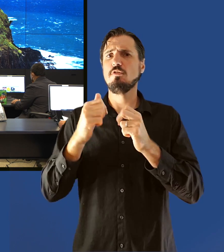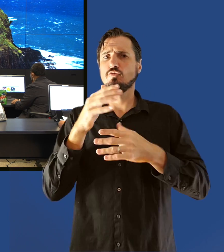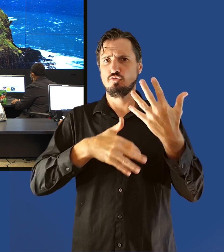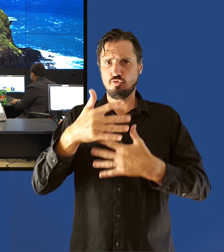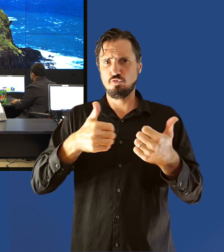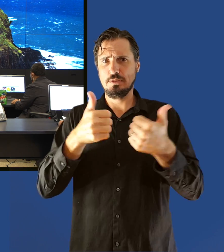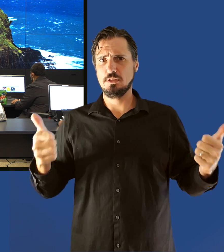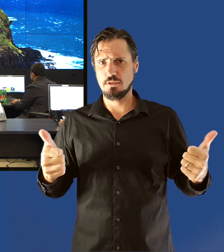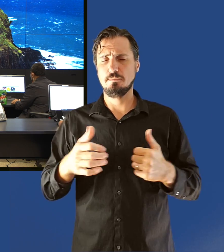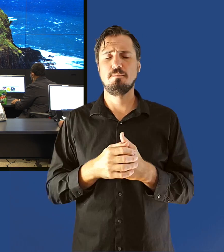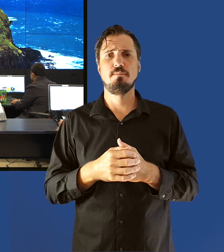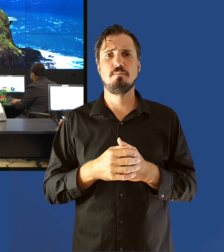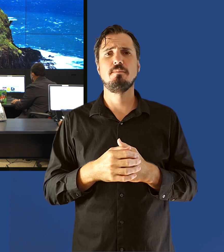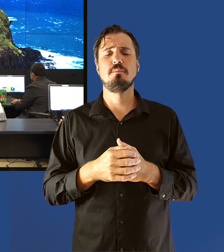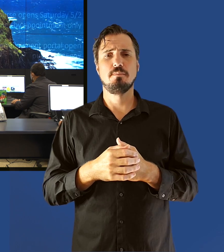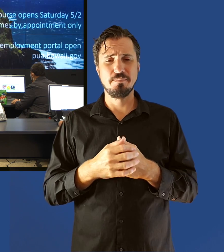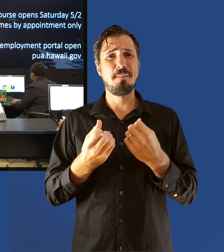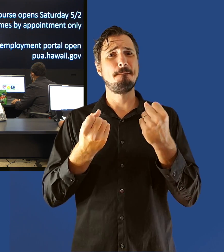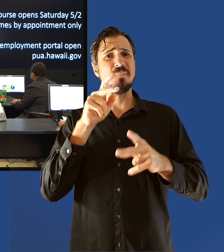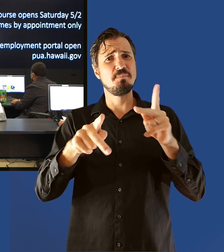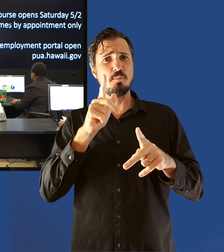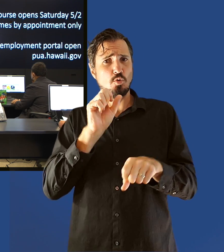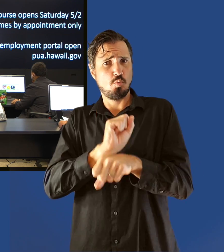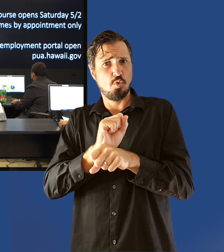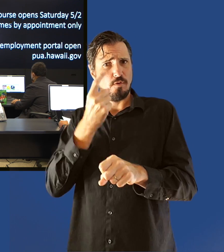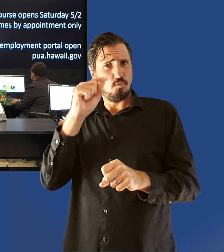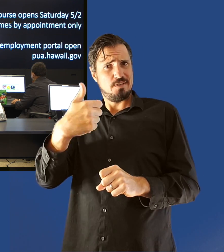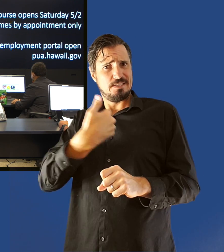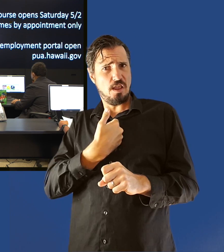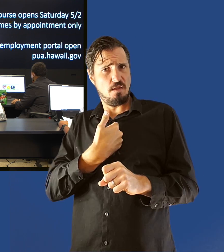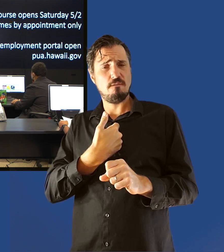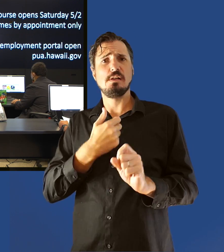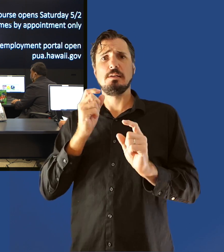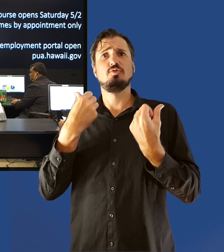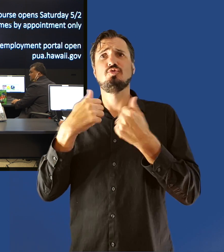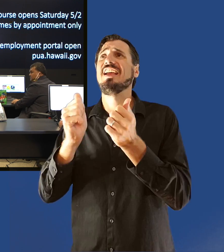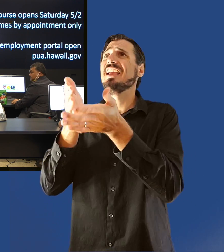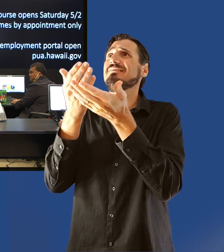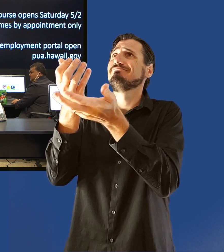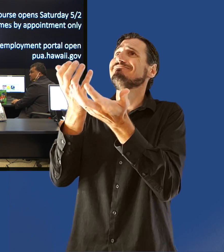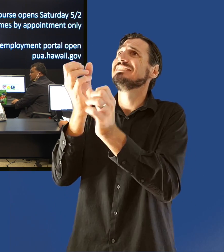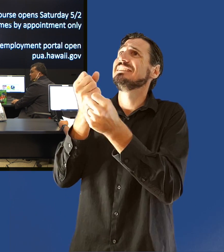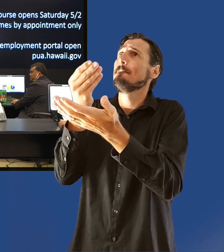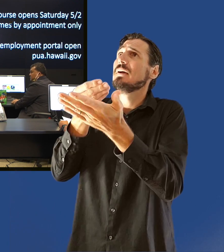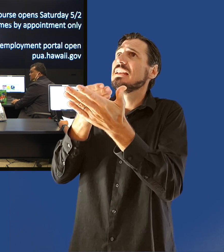The inability of self-employed individuals to obtain unemployment assistance has been a point of frustration for many.